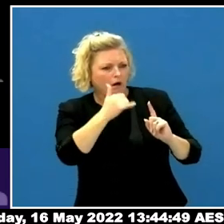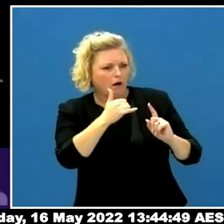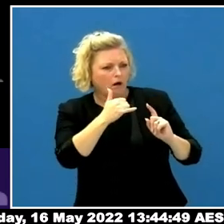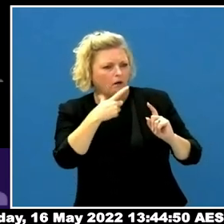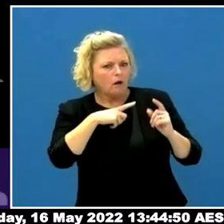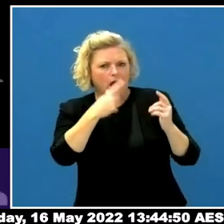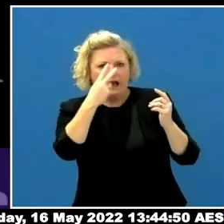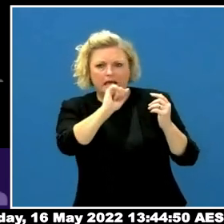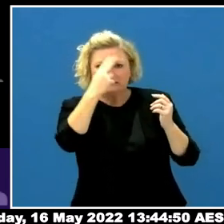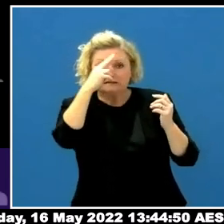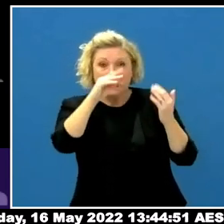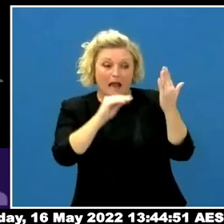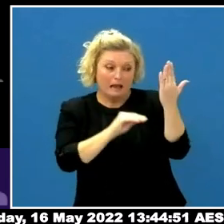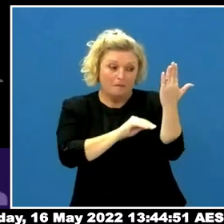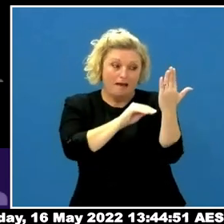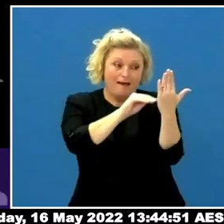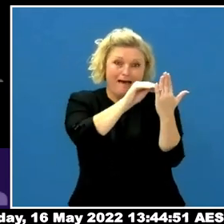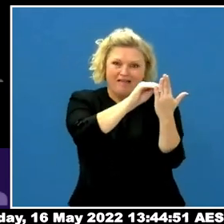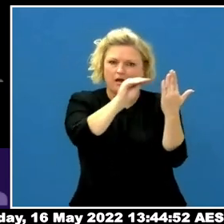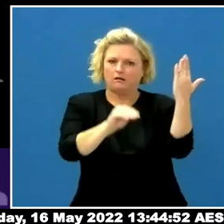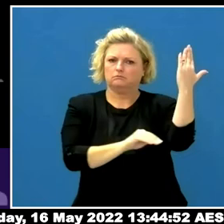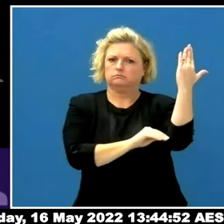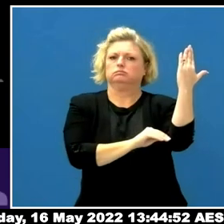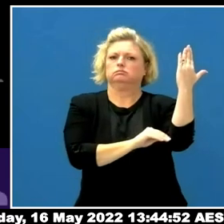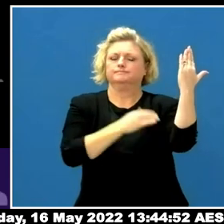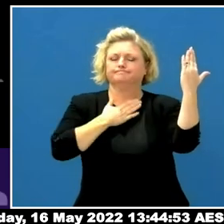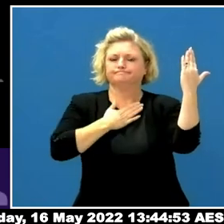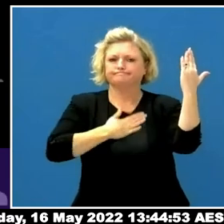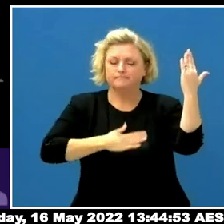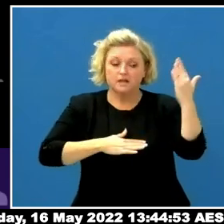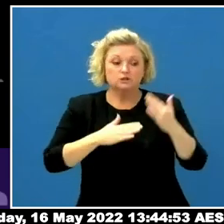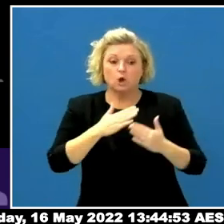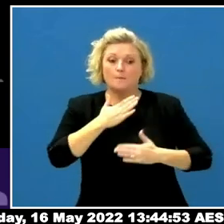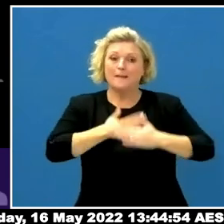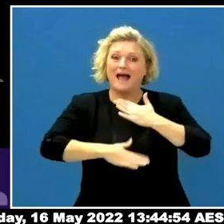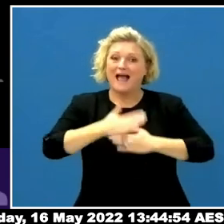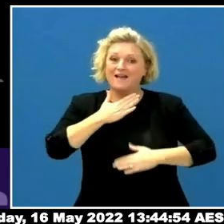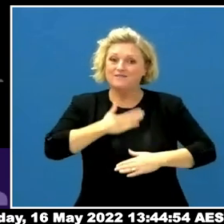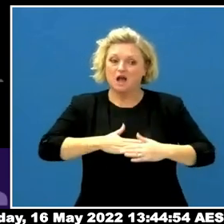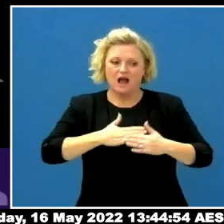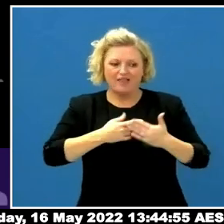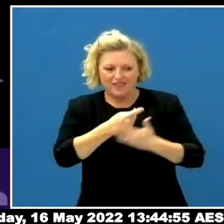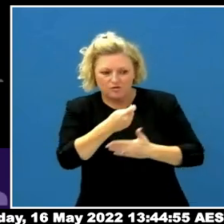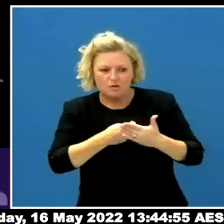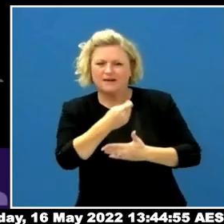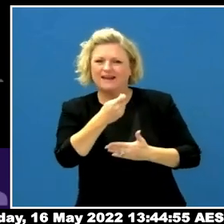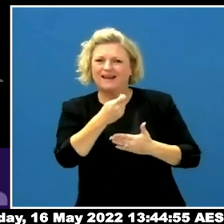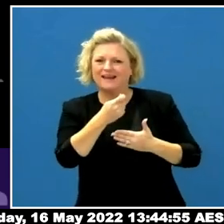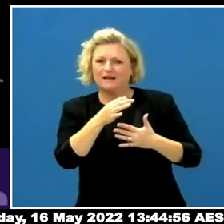So he never got any behaviour therapy even though that was part of his funding. Through the NDIS.